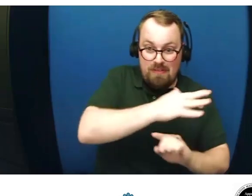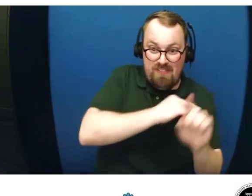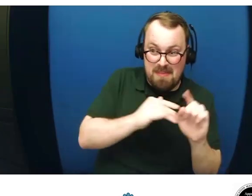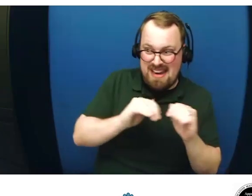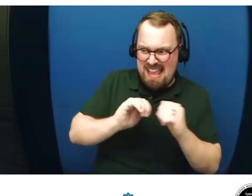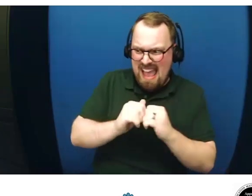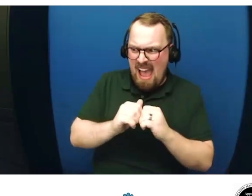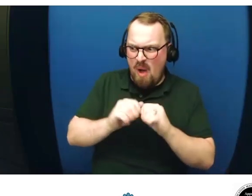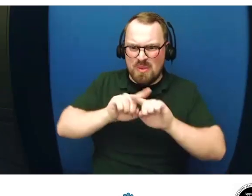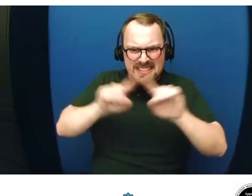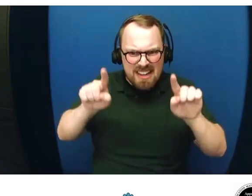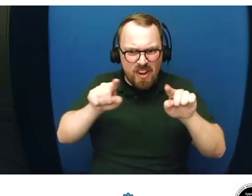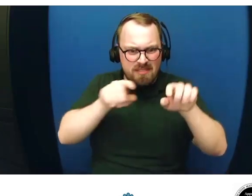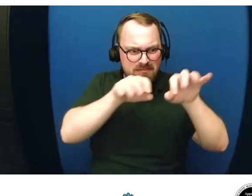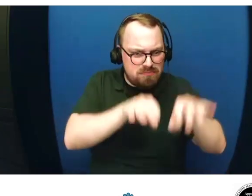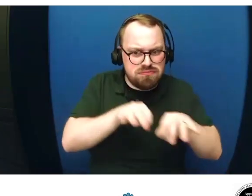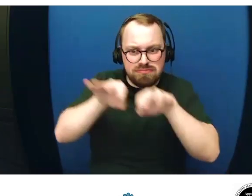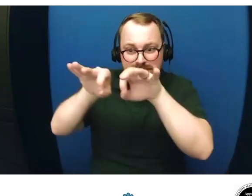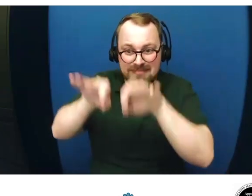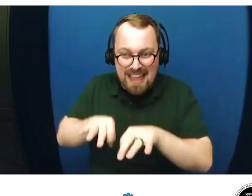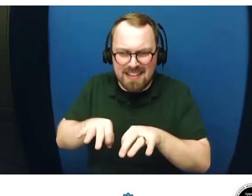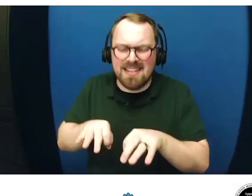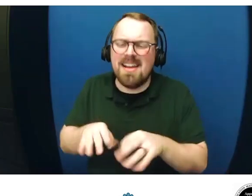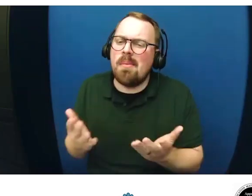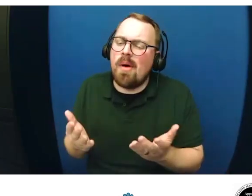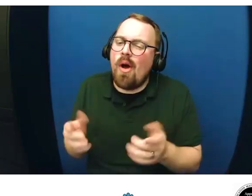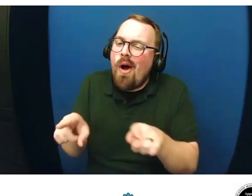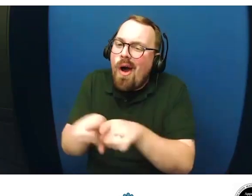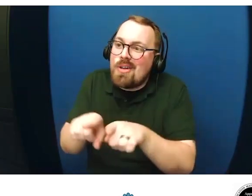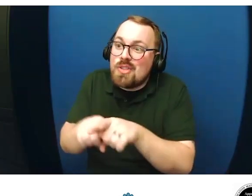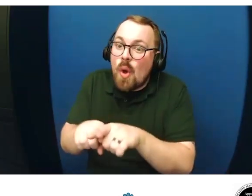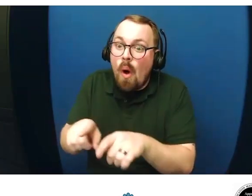And again, this may be the family and not the student depending on the student.